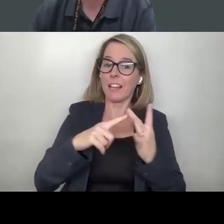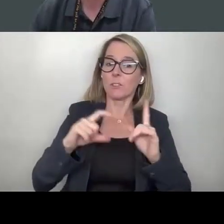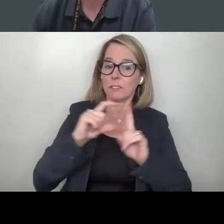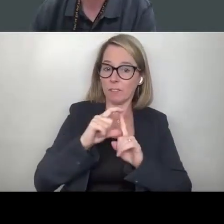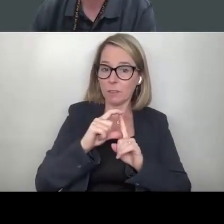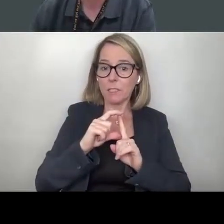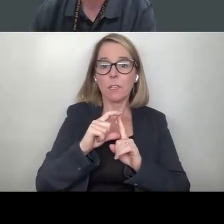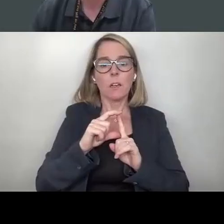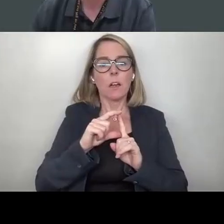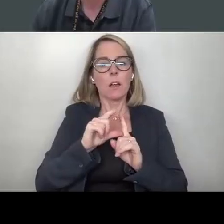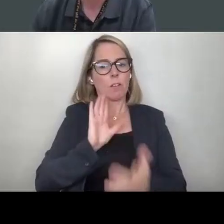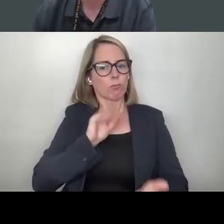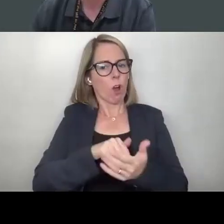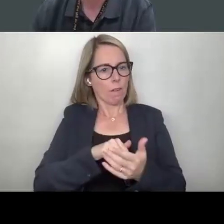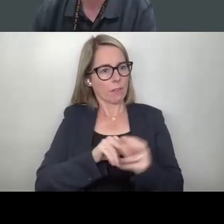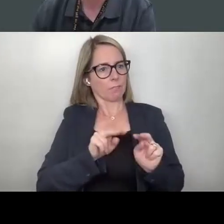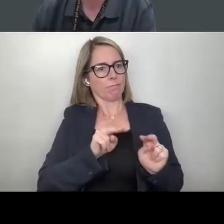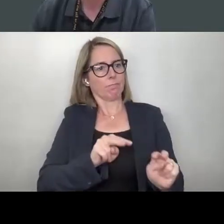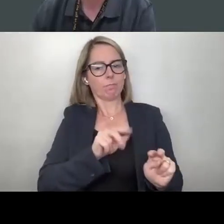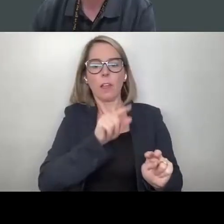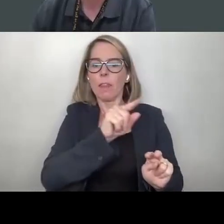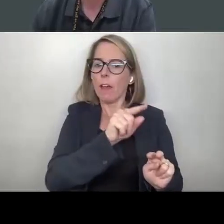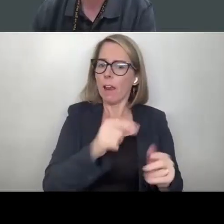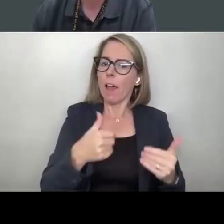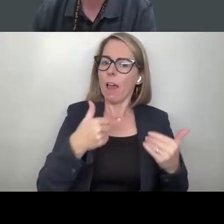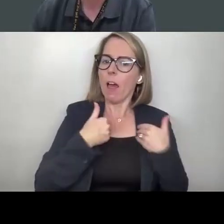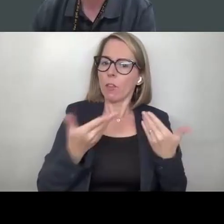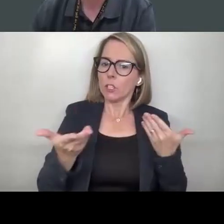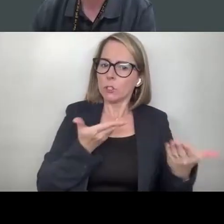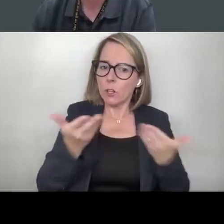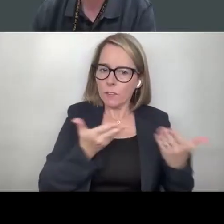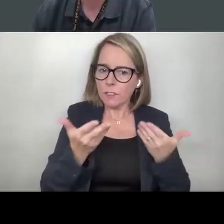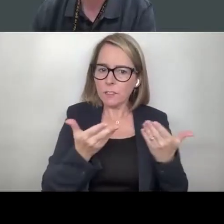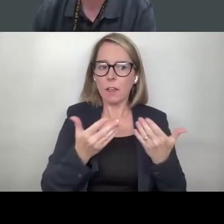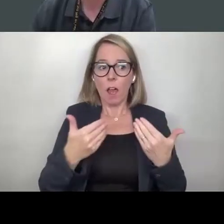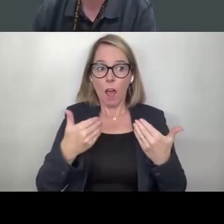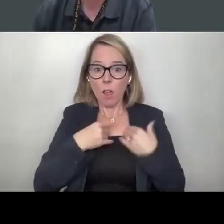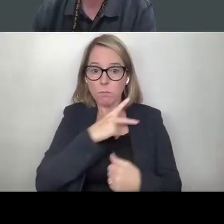professional who's been trained to deliver that accessible health care that's person-centered.